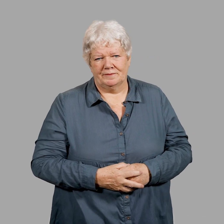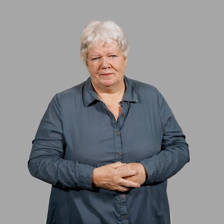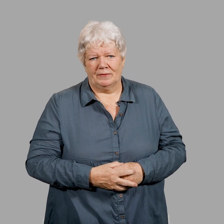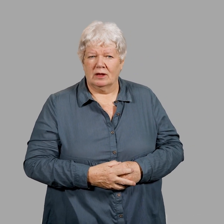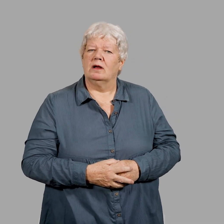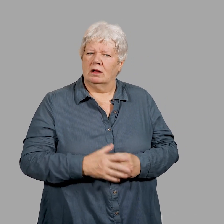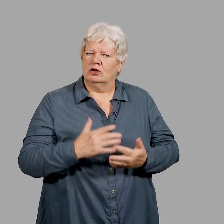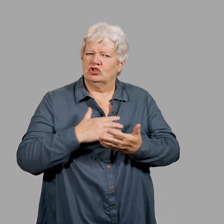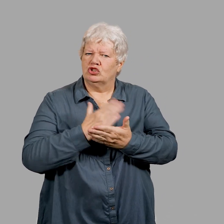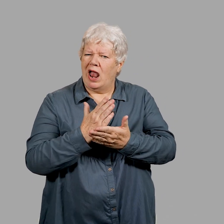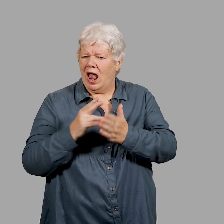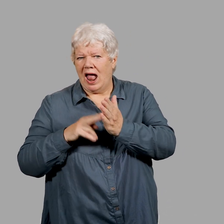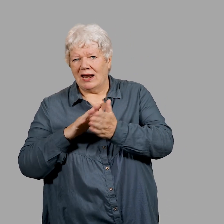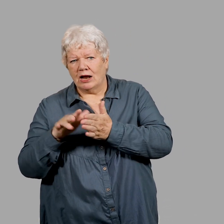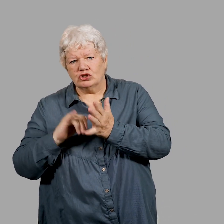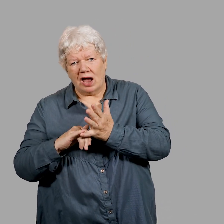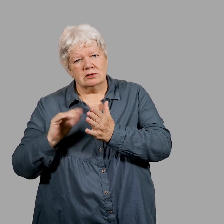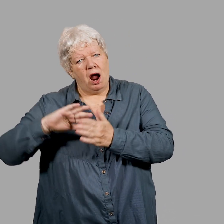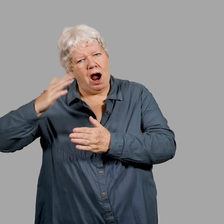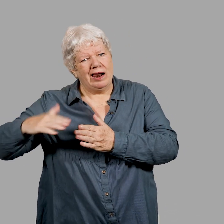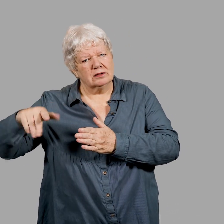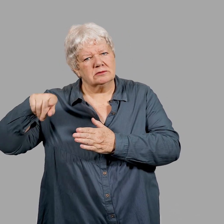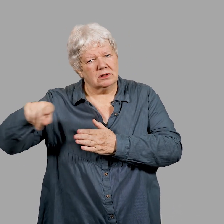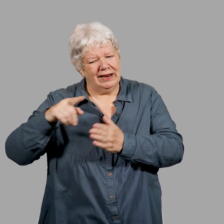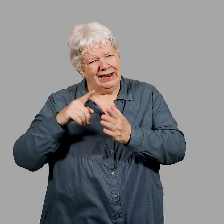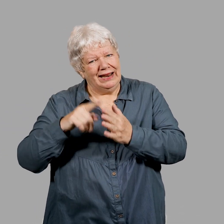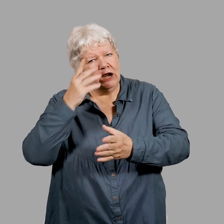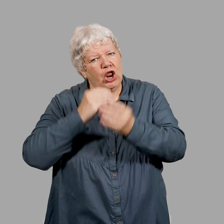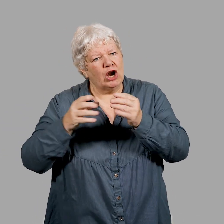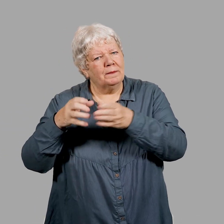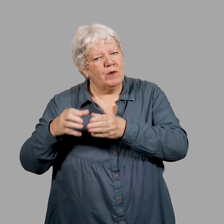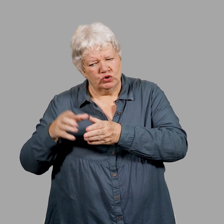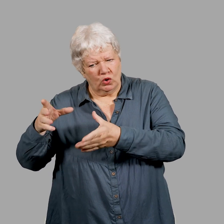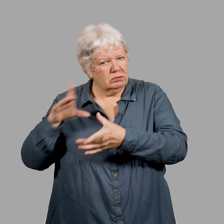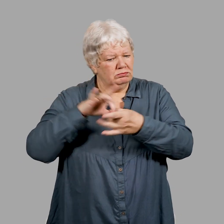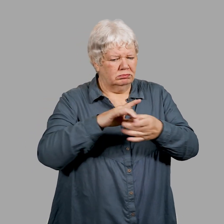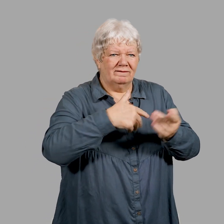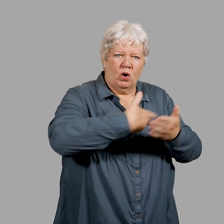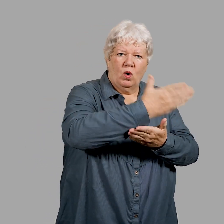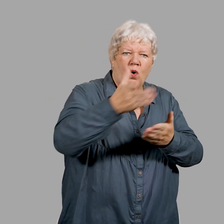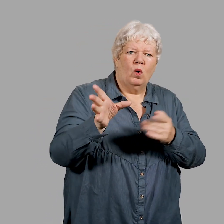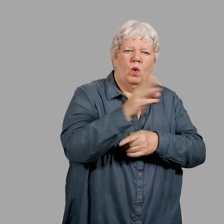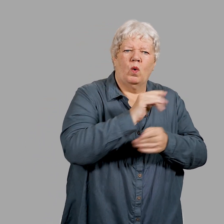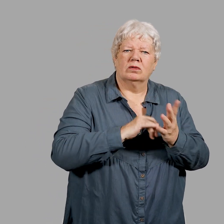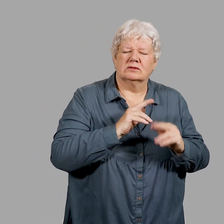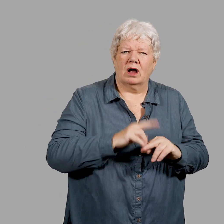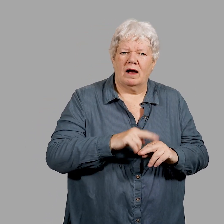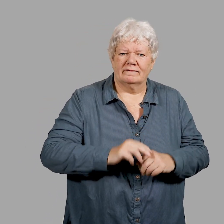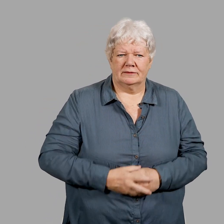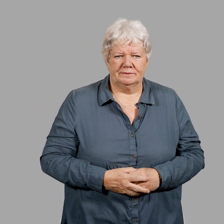Sharing optional NHS Highland e-learning modules with all staff.